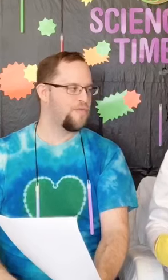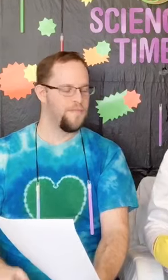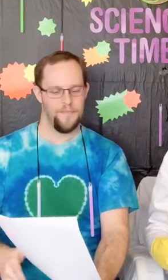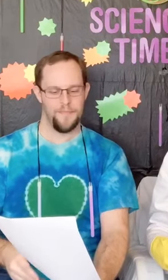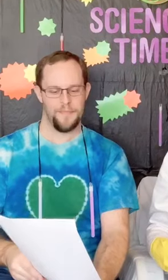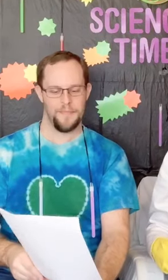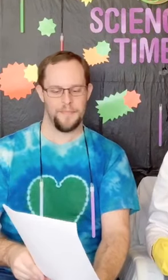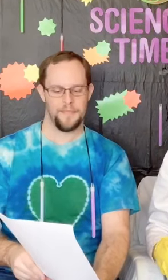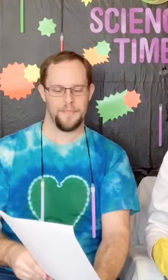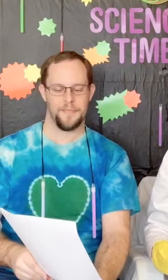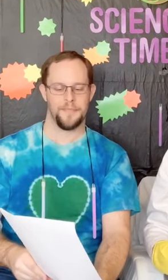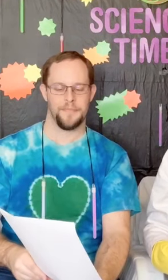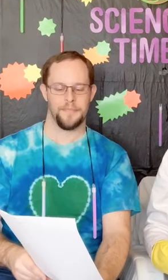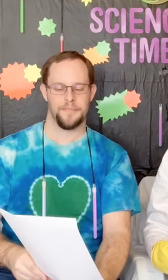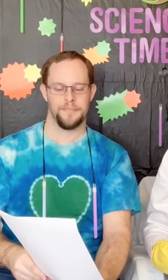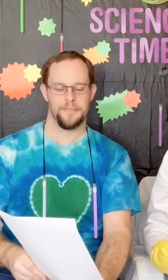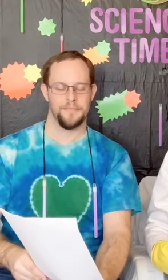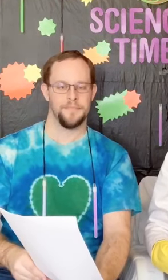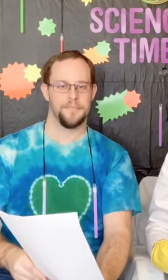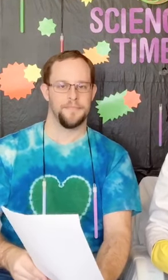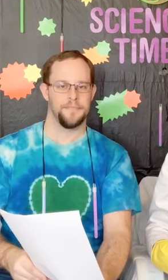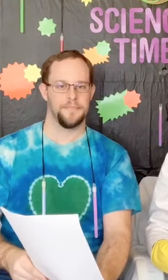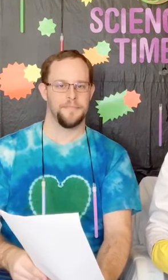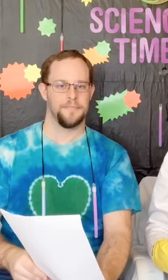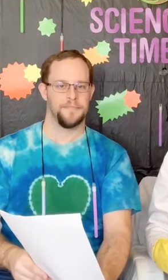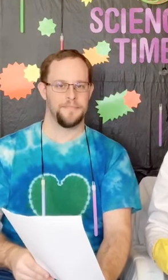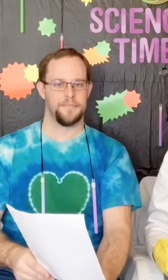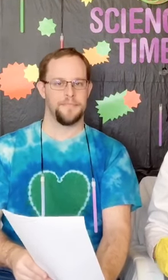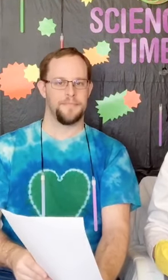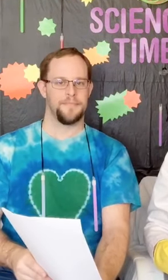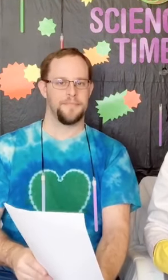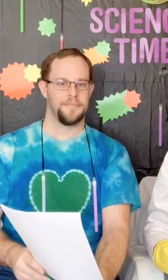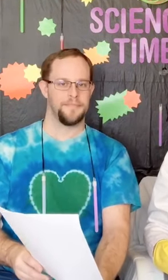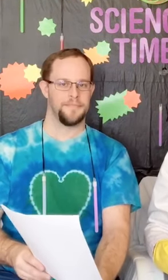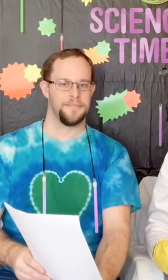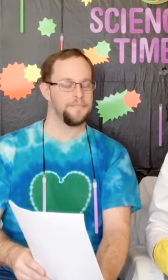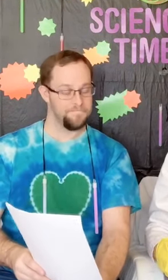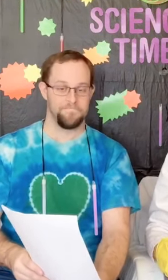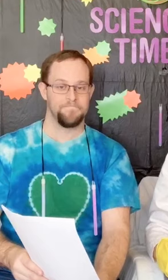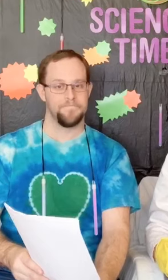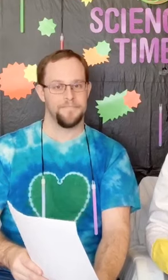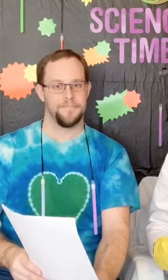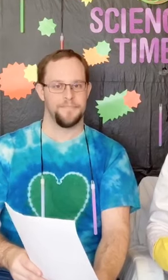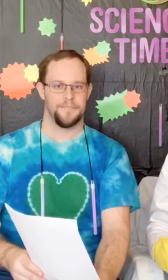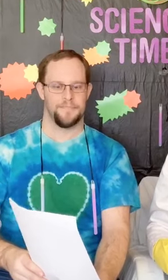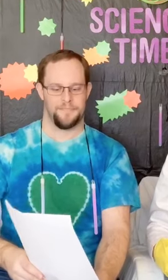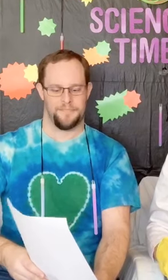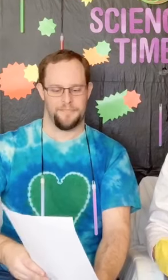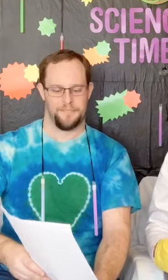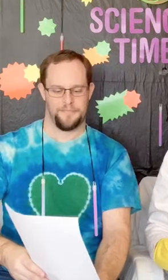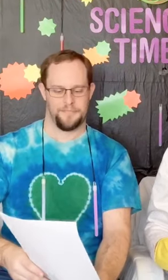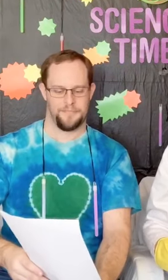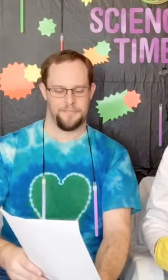I was minding my own business living in Robert's nose. I'm just a teeny,